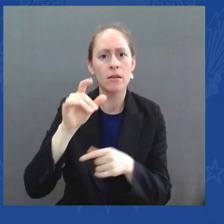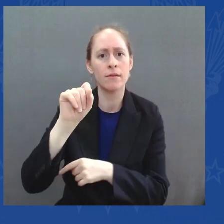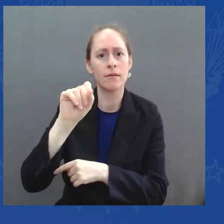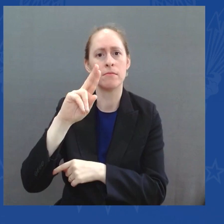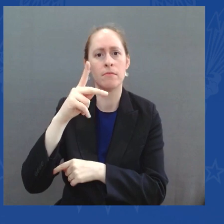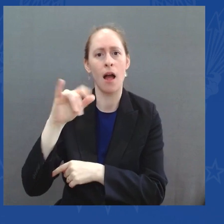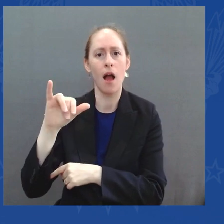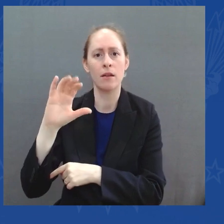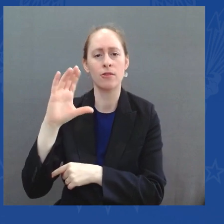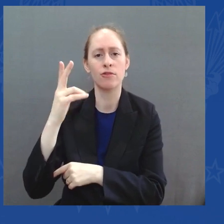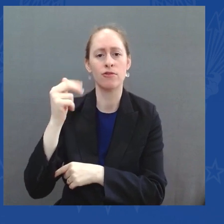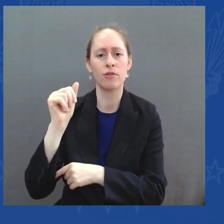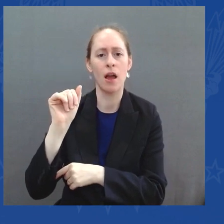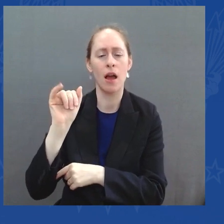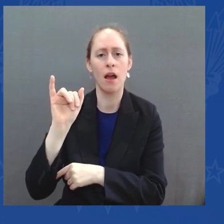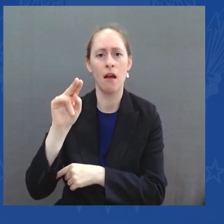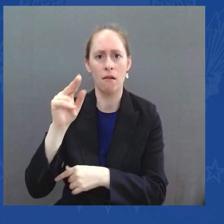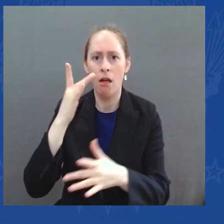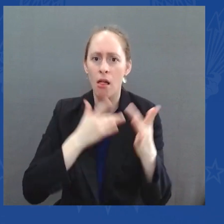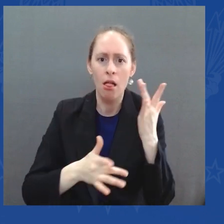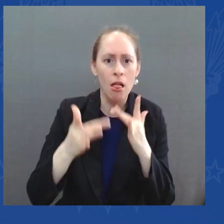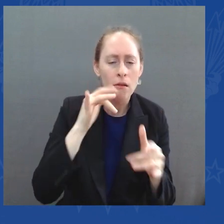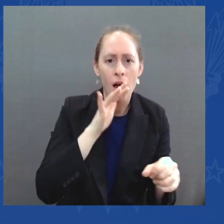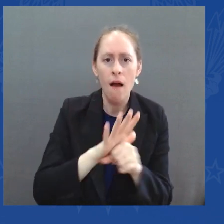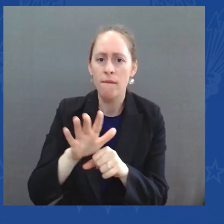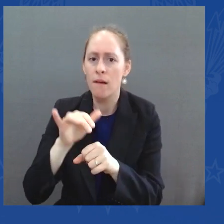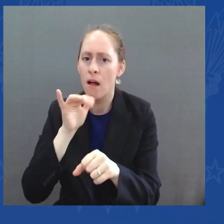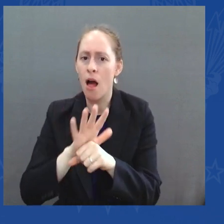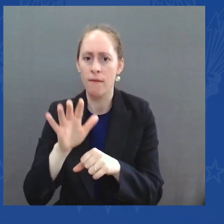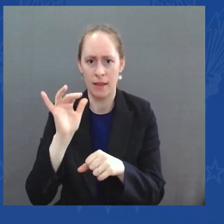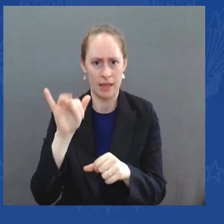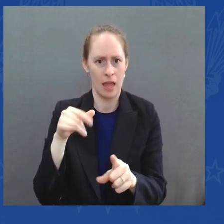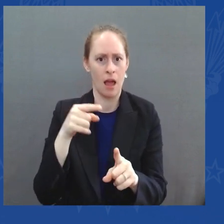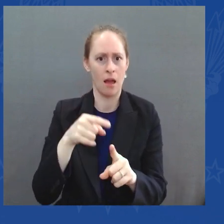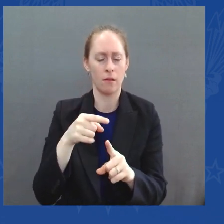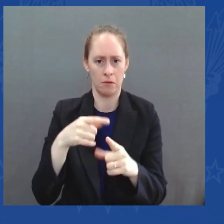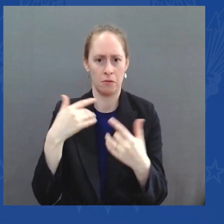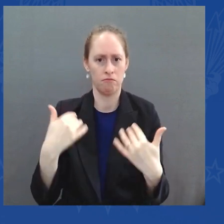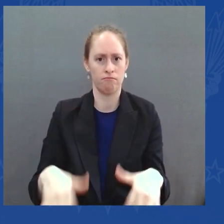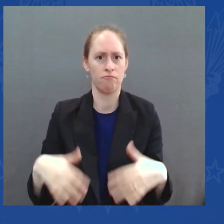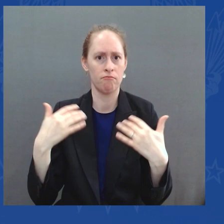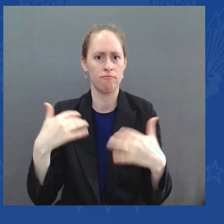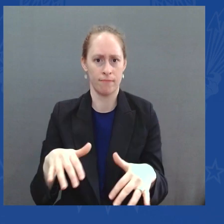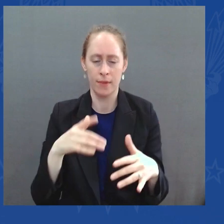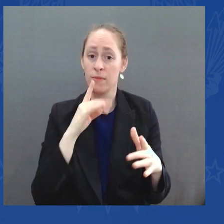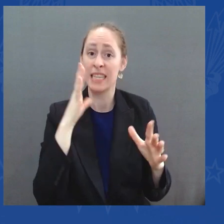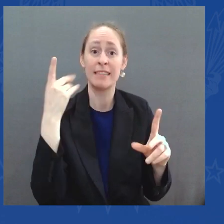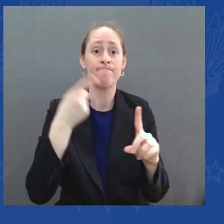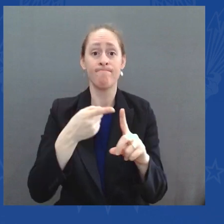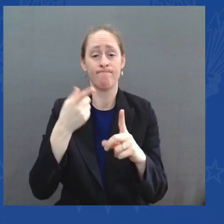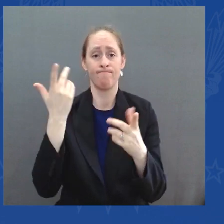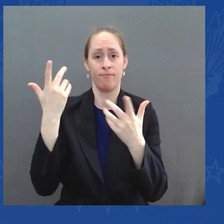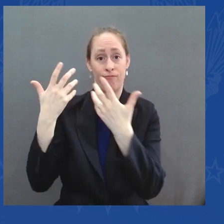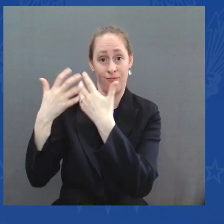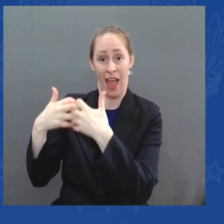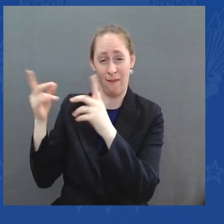the journey of a product to get to a customer's doorstep. That's what it is. And during the pandemic, those chains were interrupted.